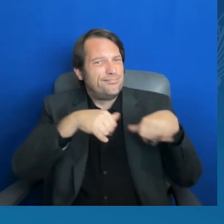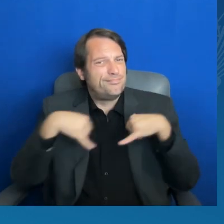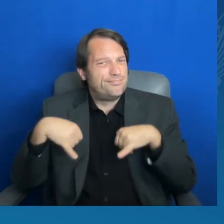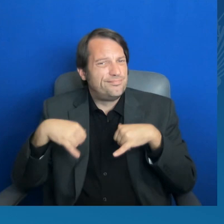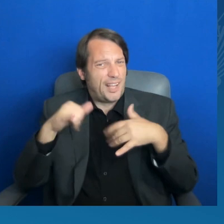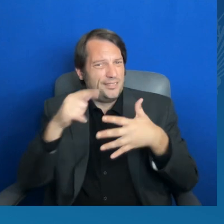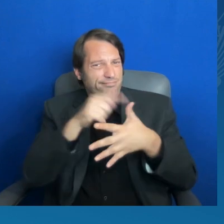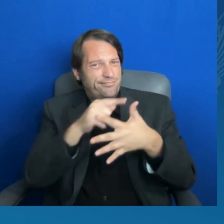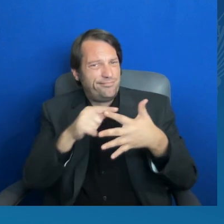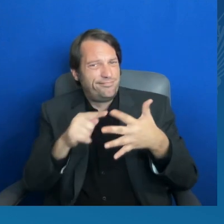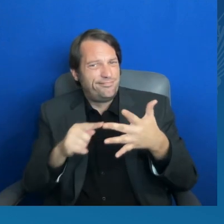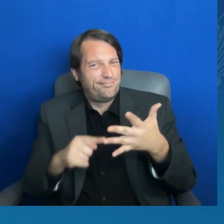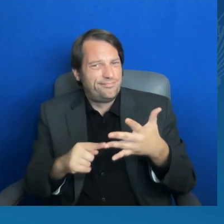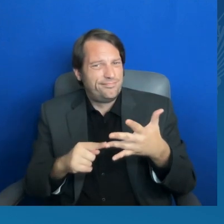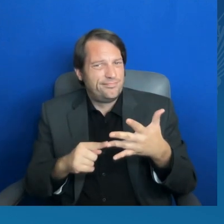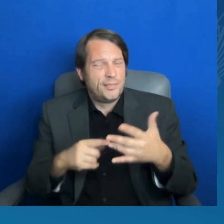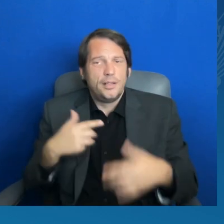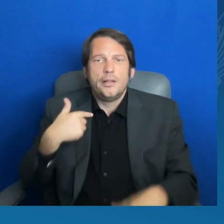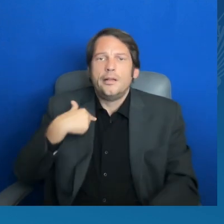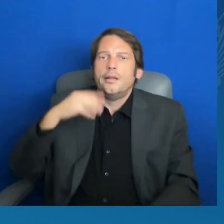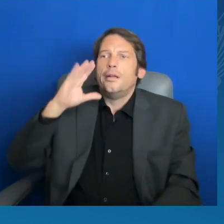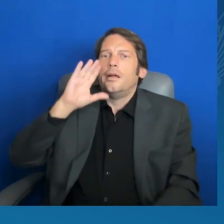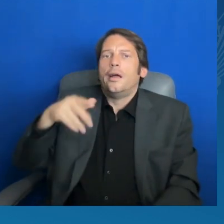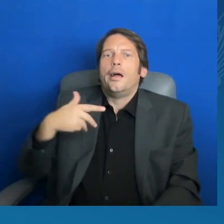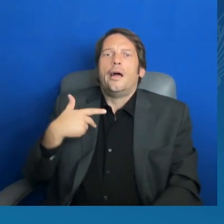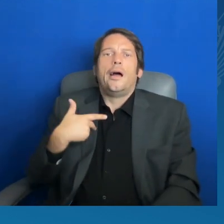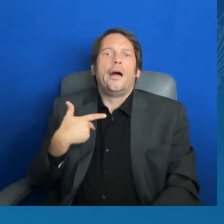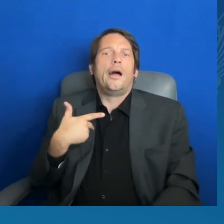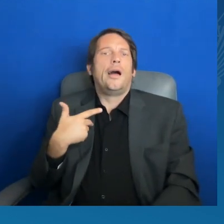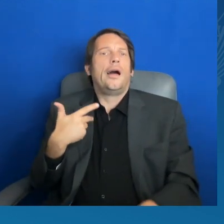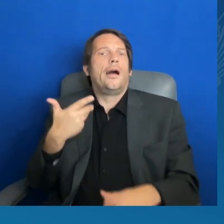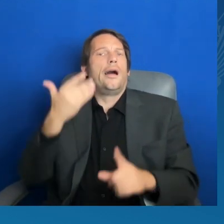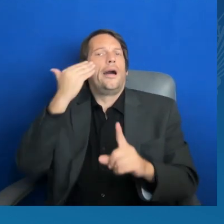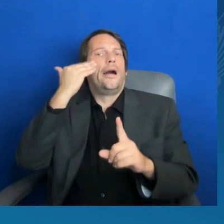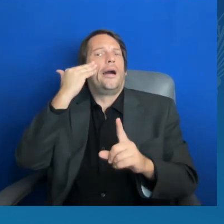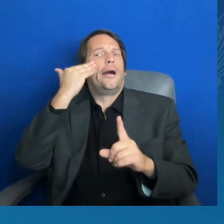It's just reasonable that you might want to know